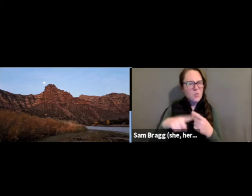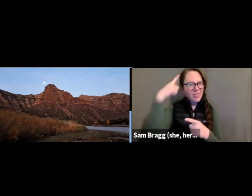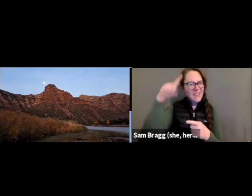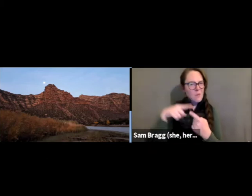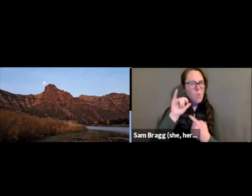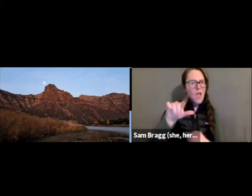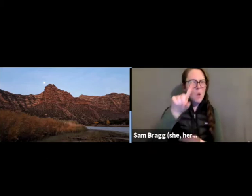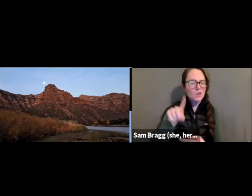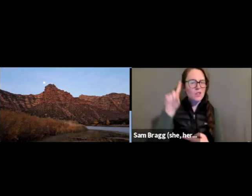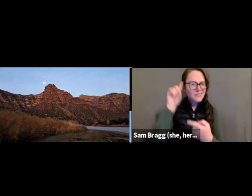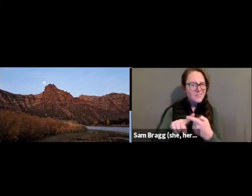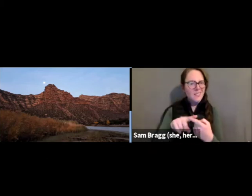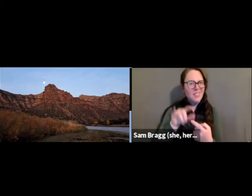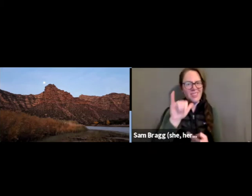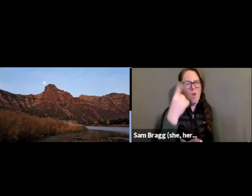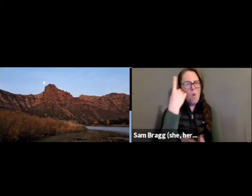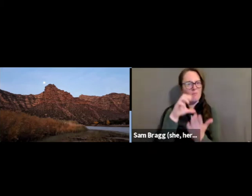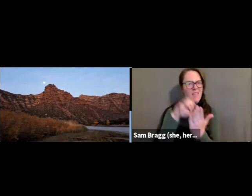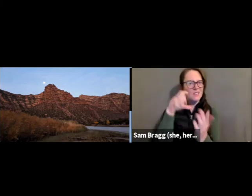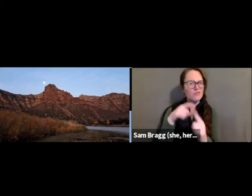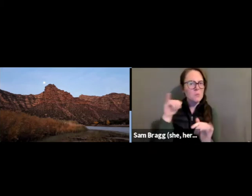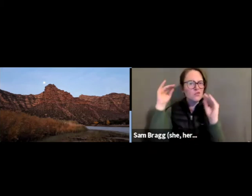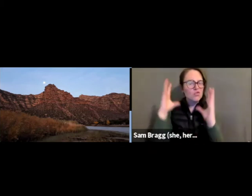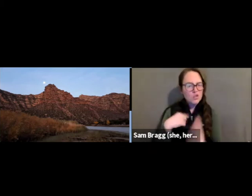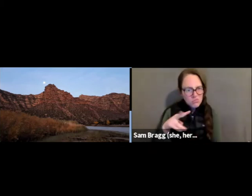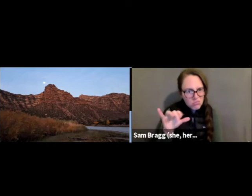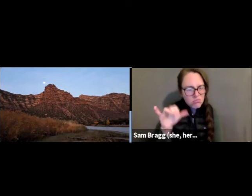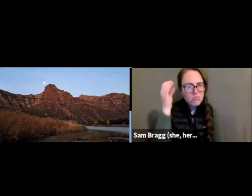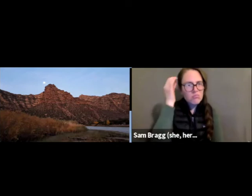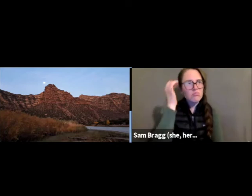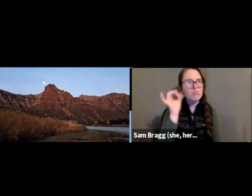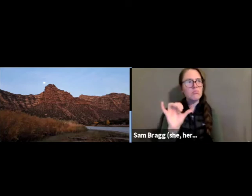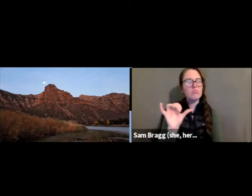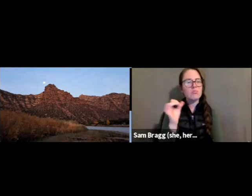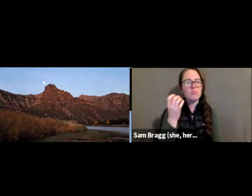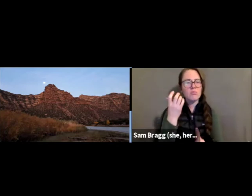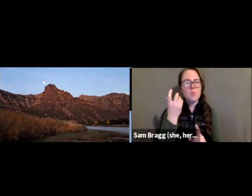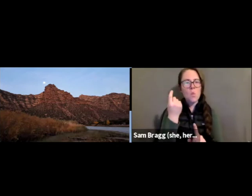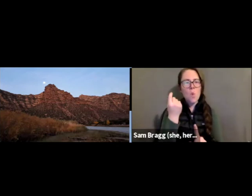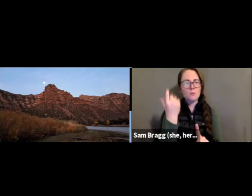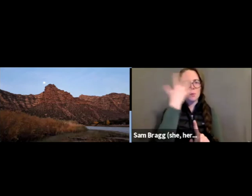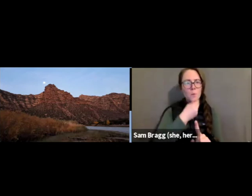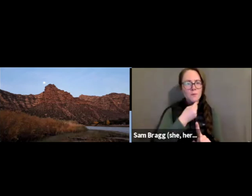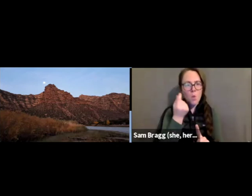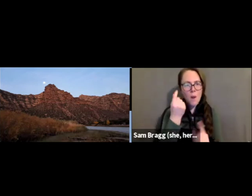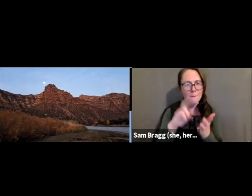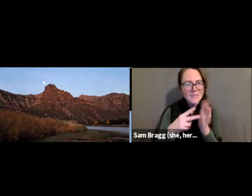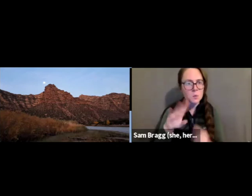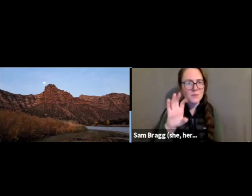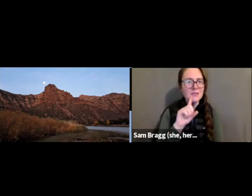and that's beautiful and again i never thought about that experience that being my experience